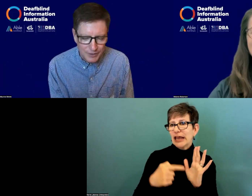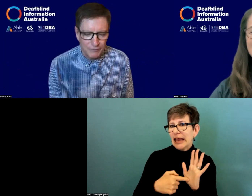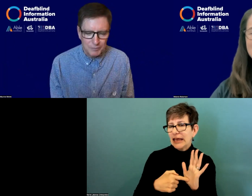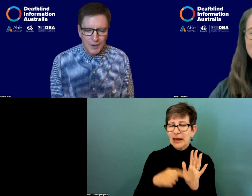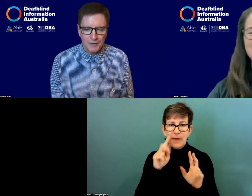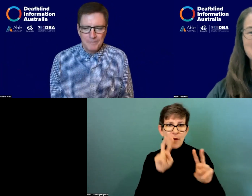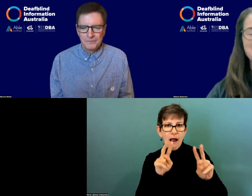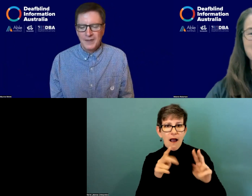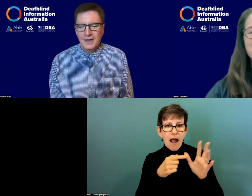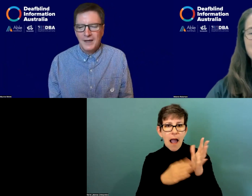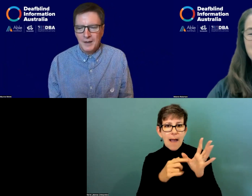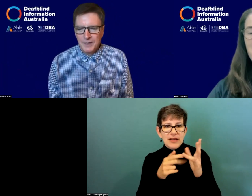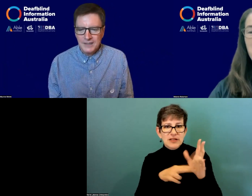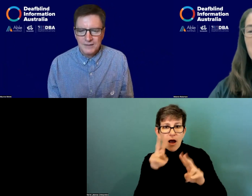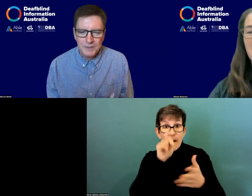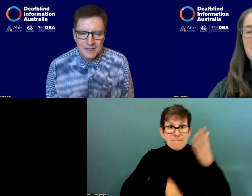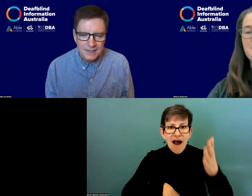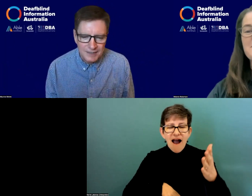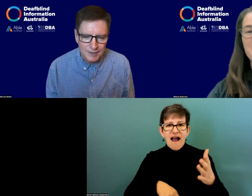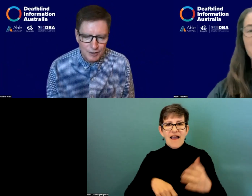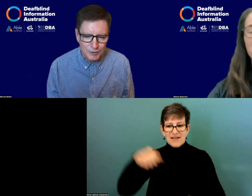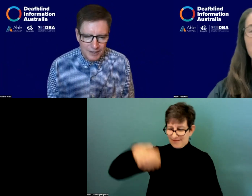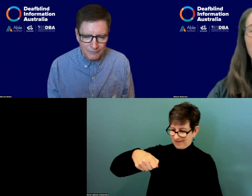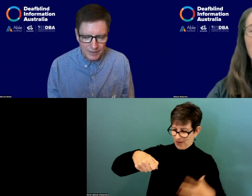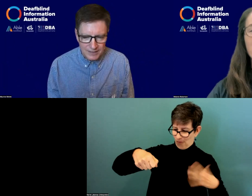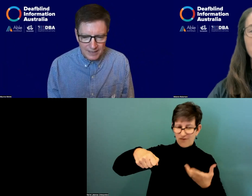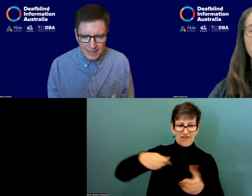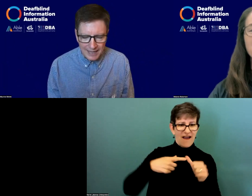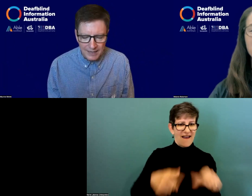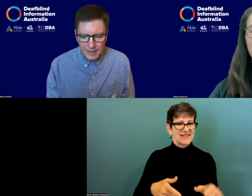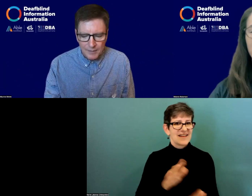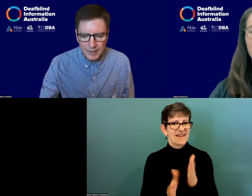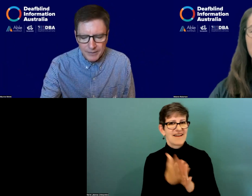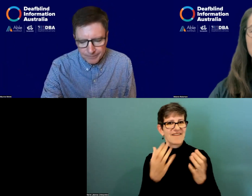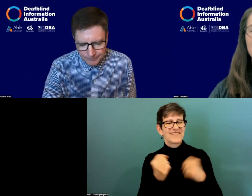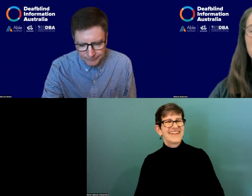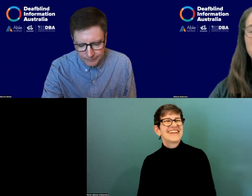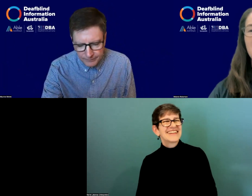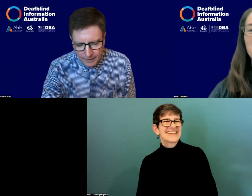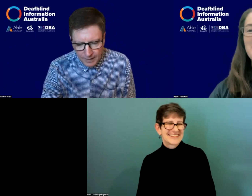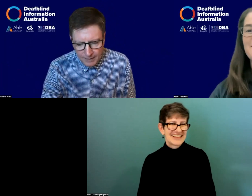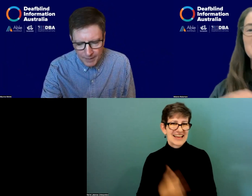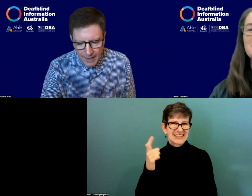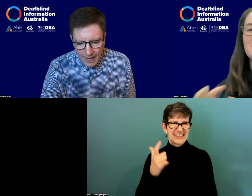It will solve the problem. Because teachers love things like that. But - Yep.